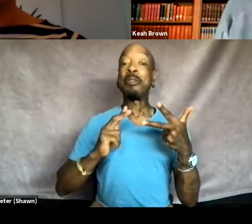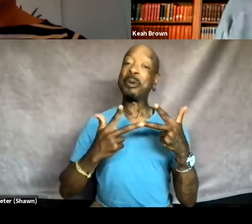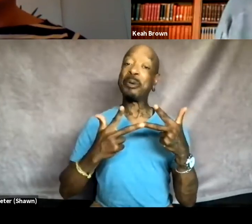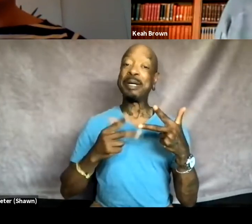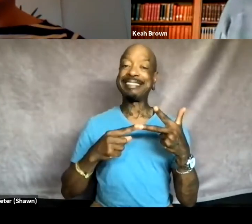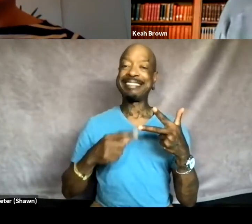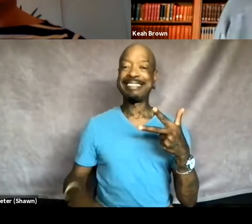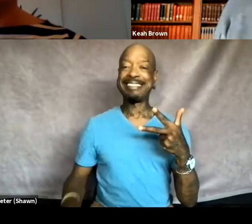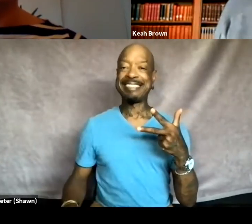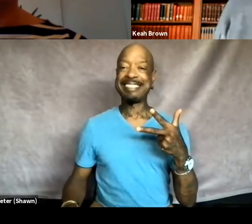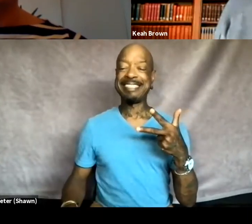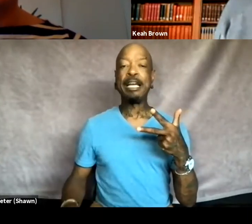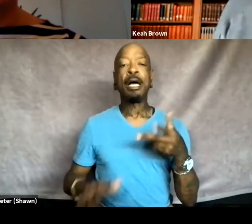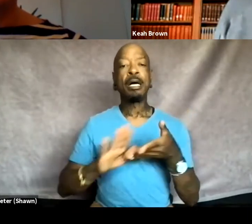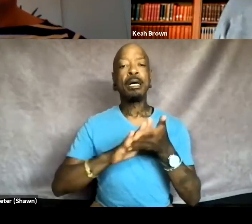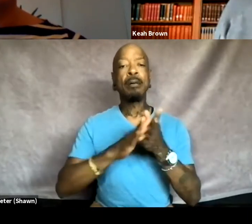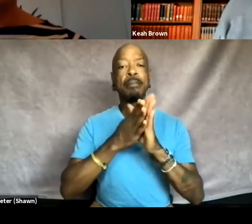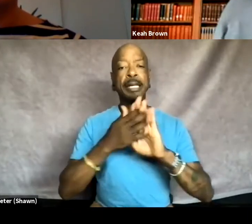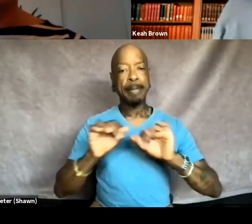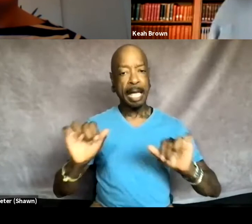being able to breathe a little easier.